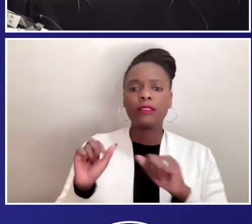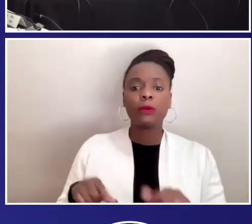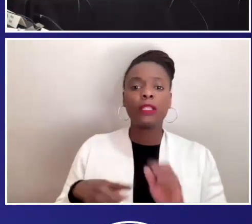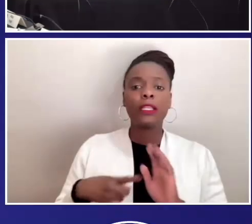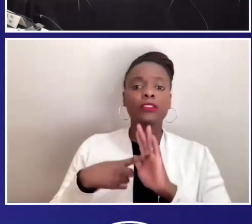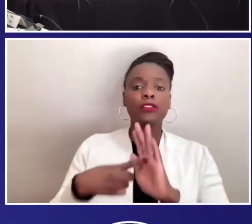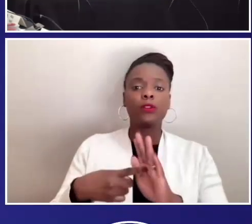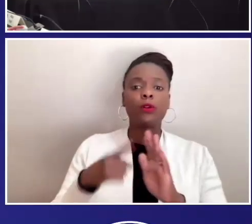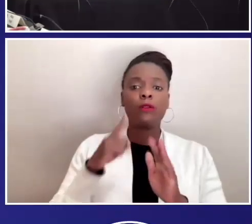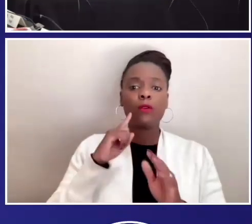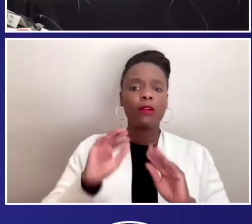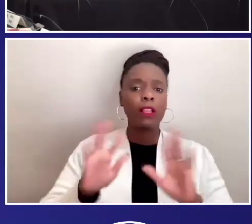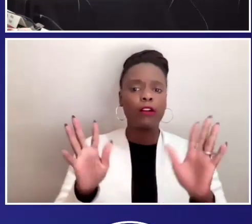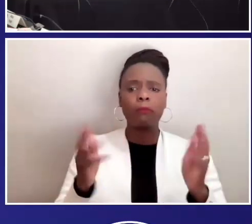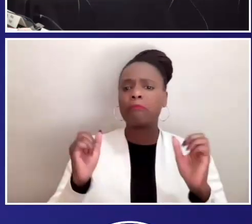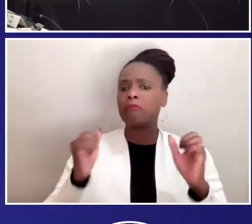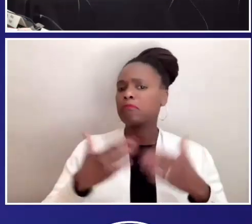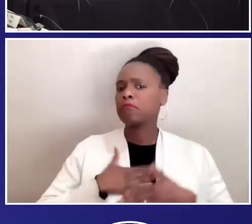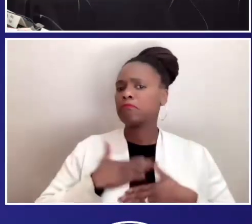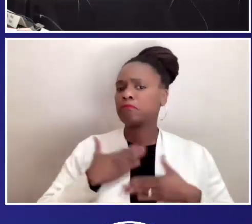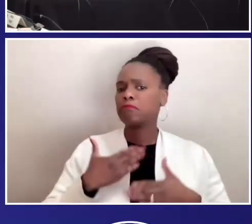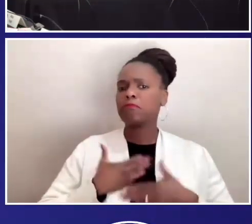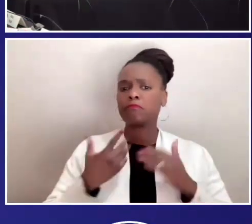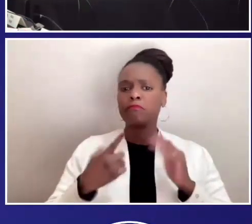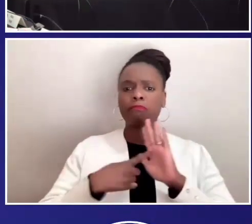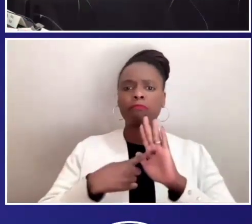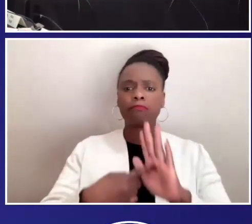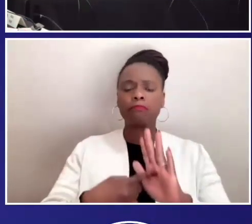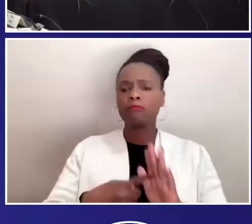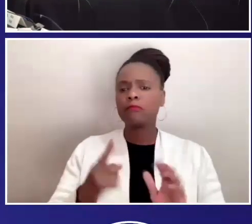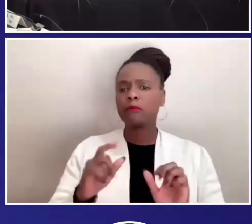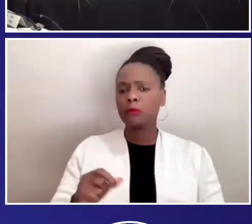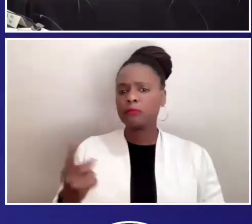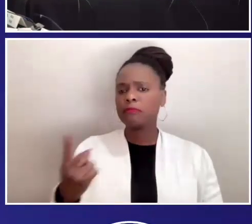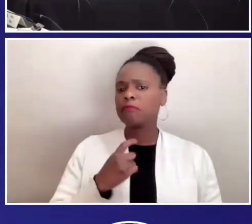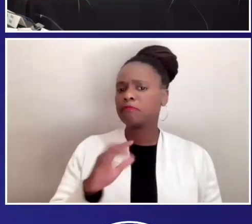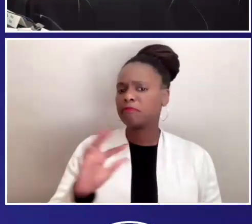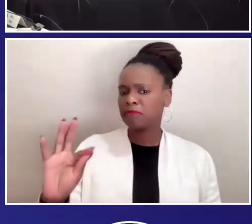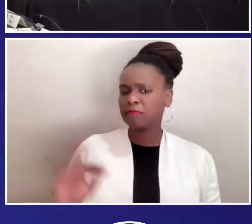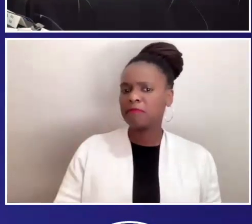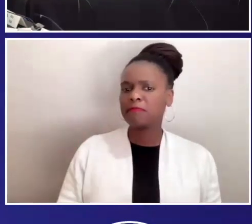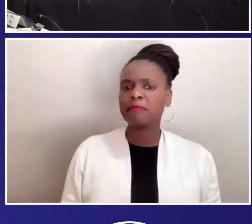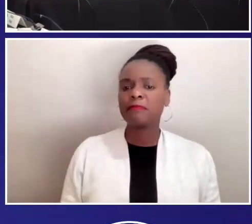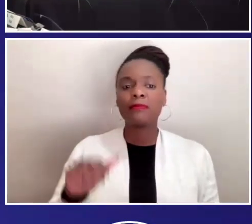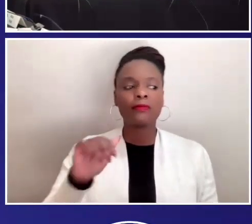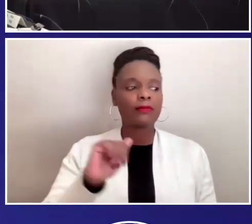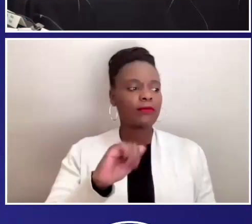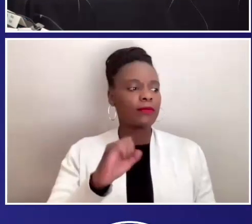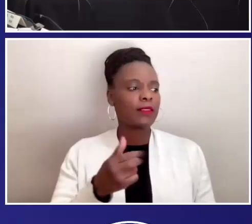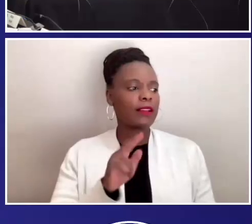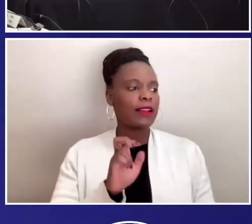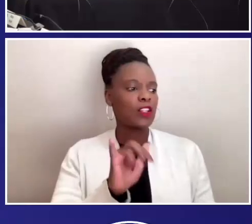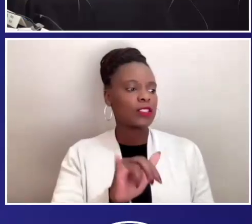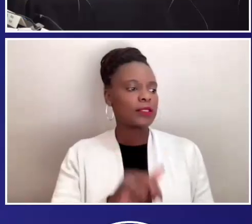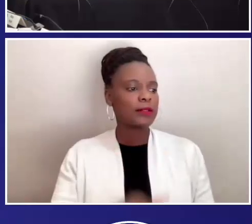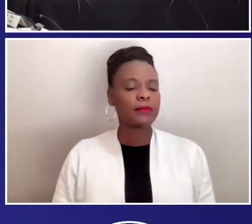we're happy to do that. So please feel free to ask us for that. Ashley? Tamar and I are going to switch for this